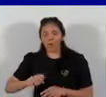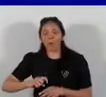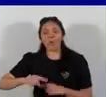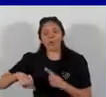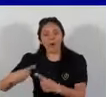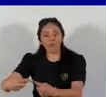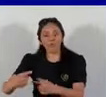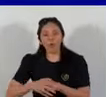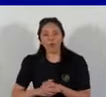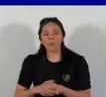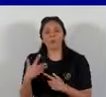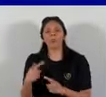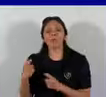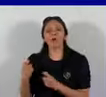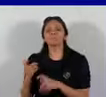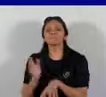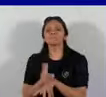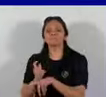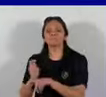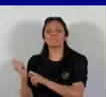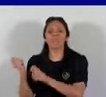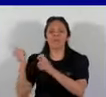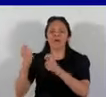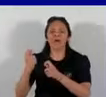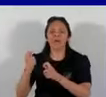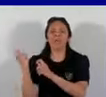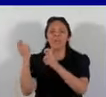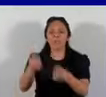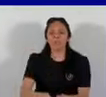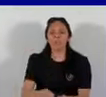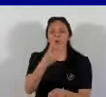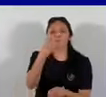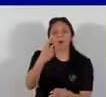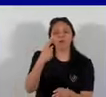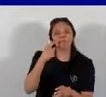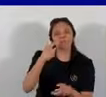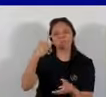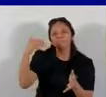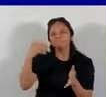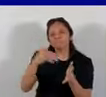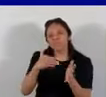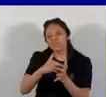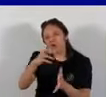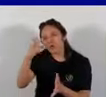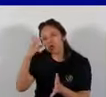We estimate that we could Retain about 450 billion dollars